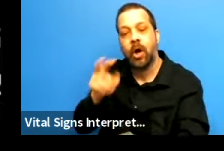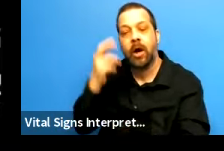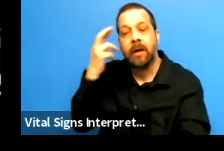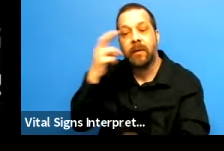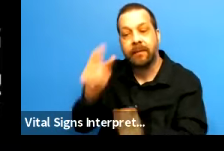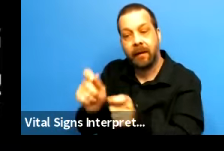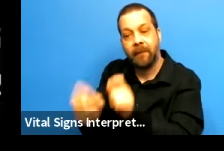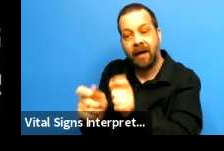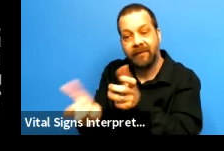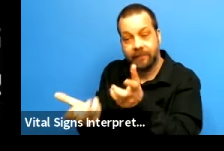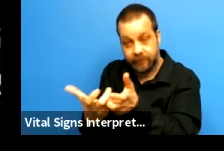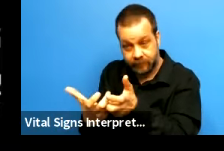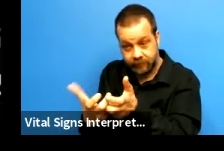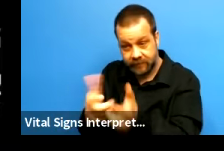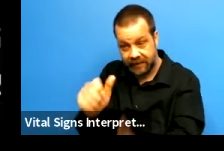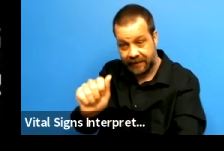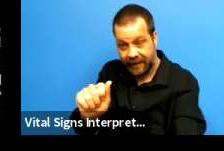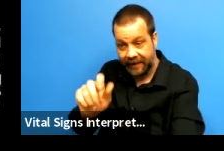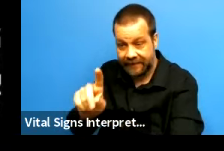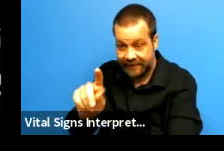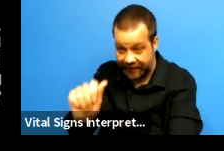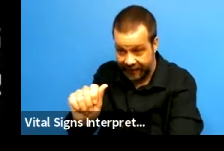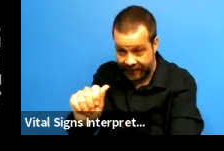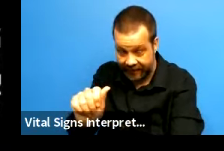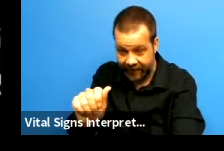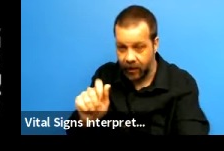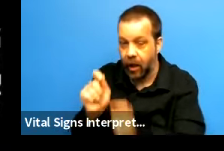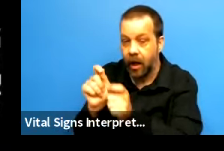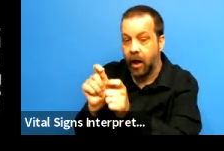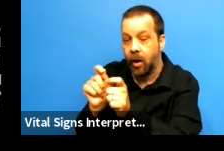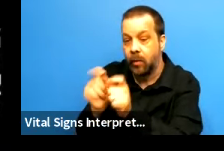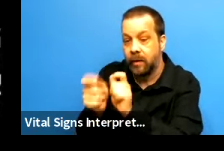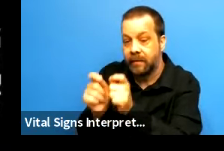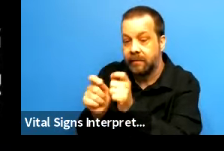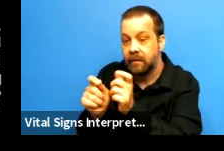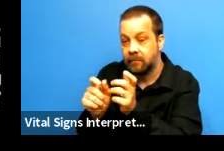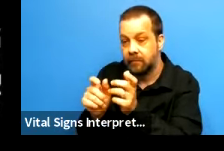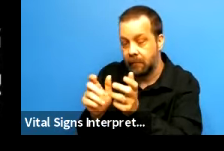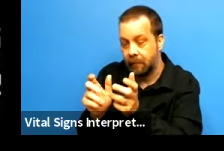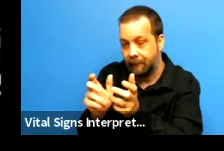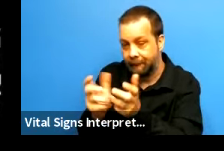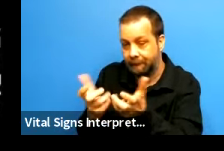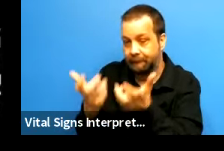Under the ADA it's a reasonable modification to a policy practice or procedure.